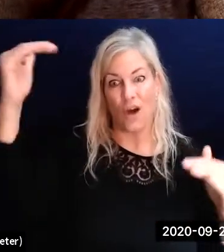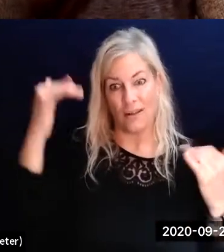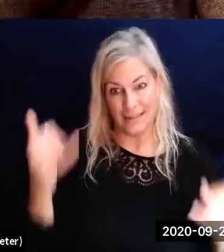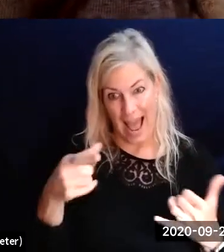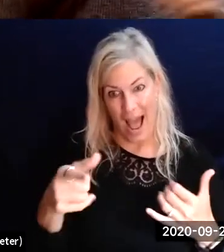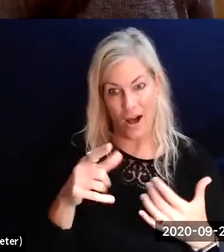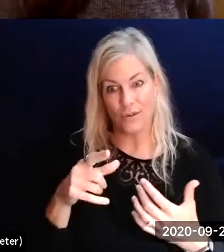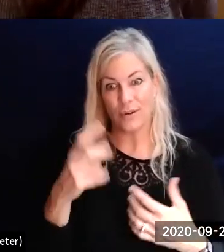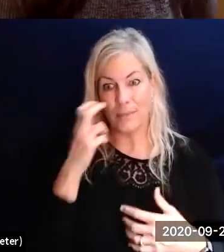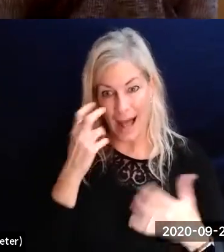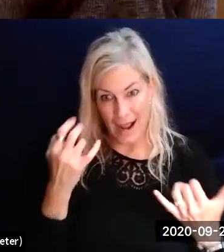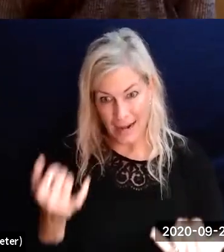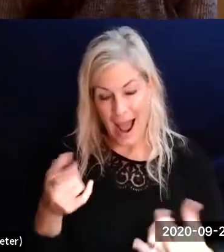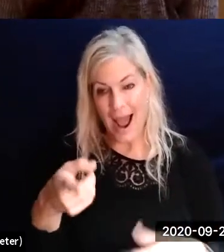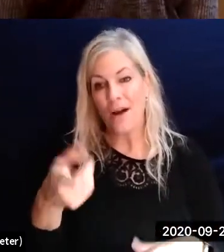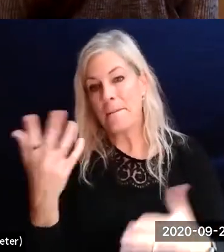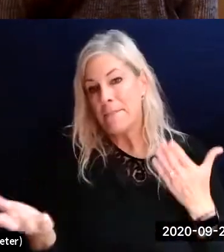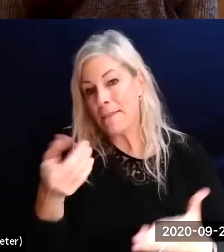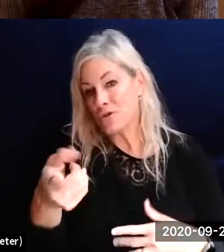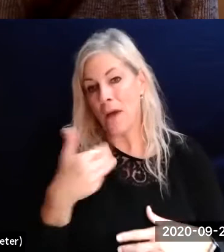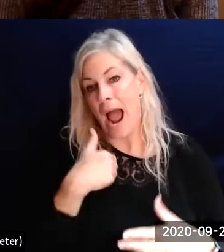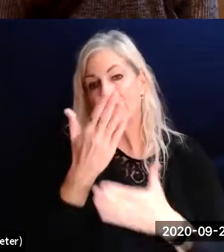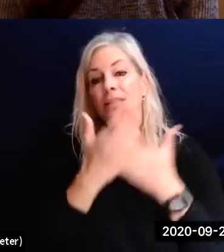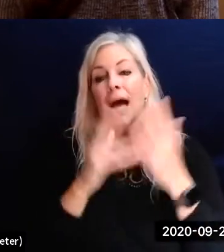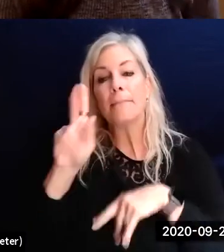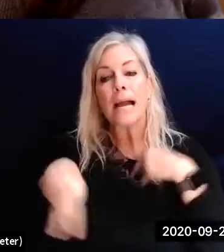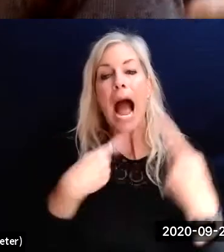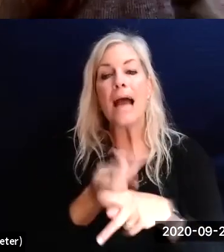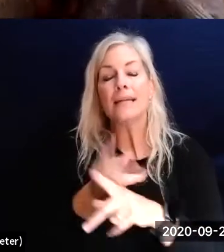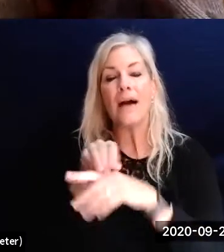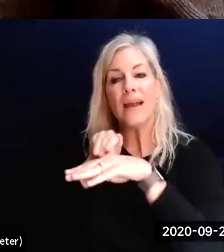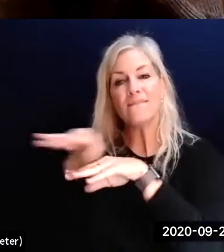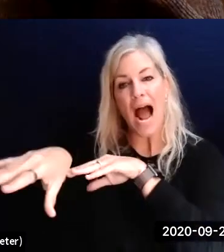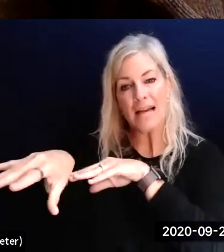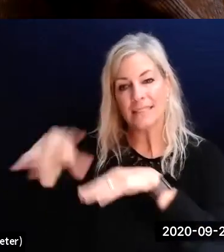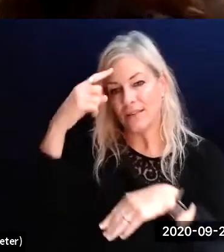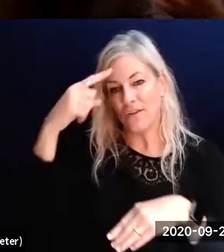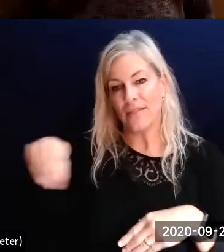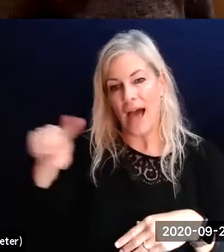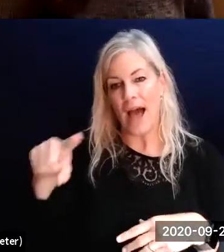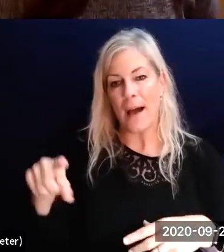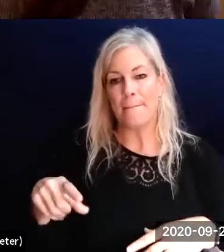and maybe if you have some kind of general advice. I was thinking specifically about,